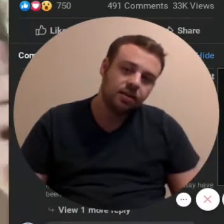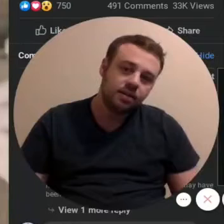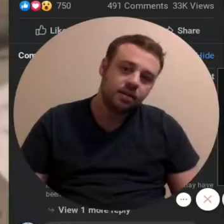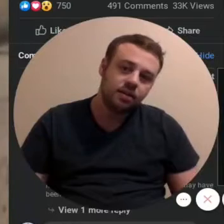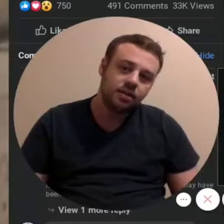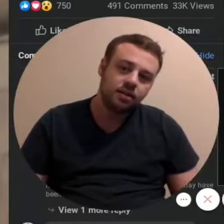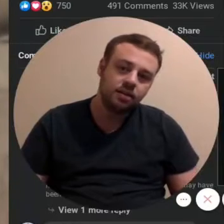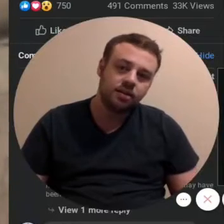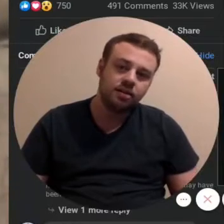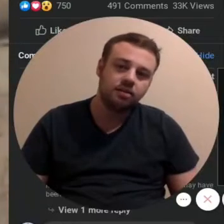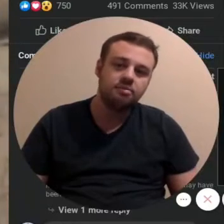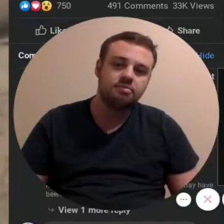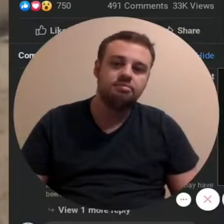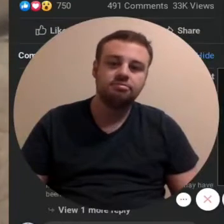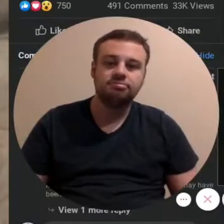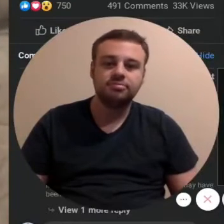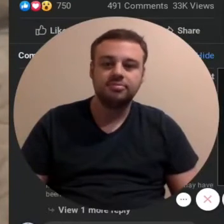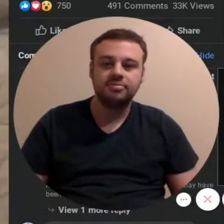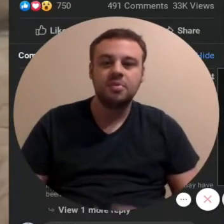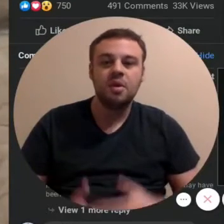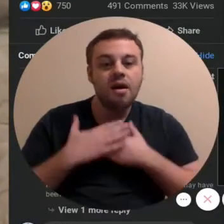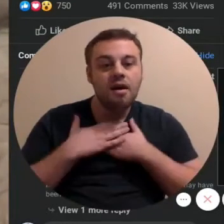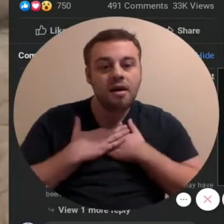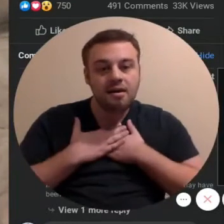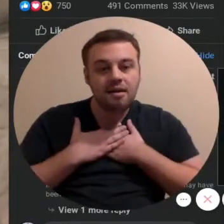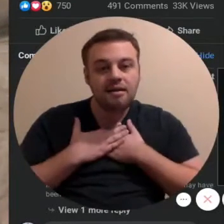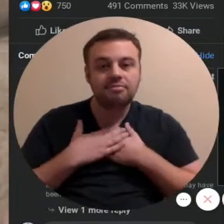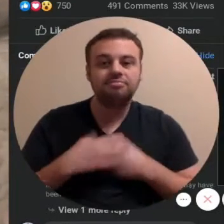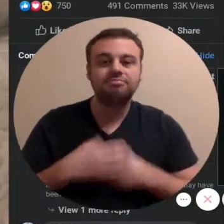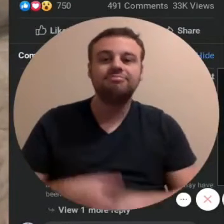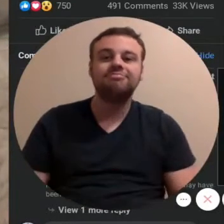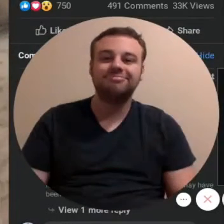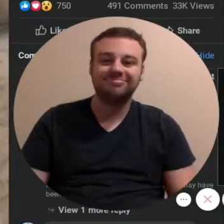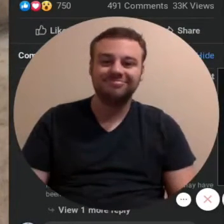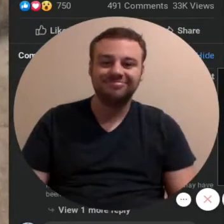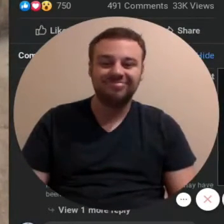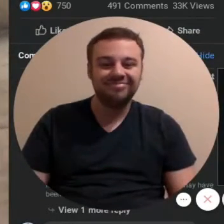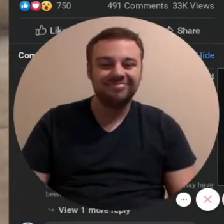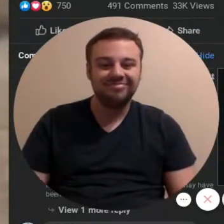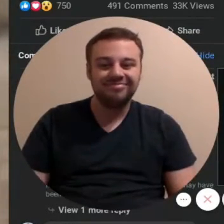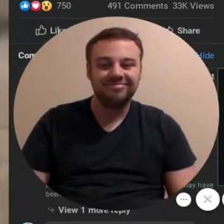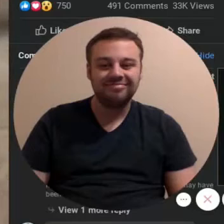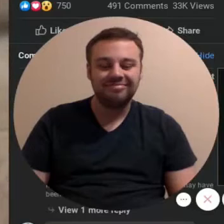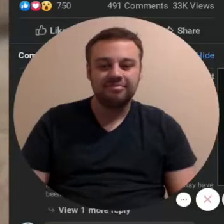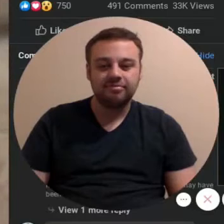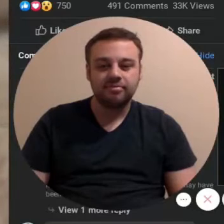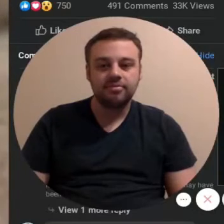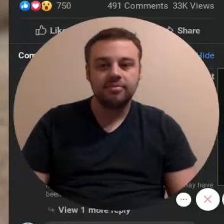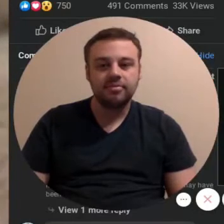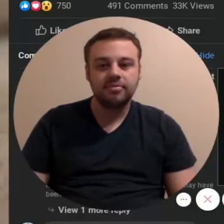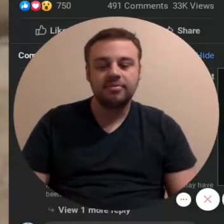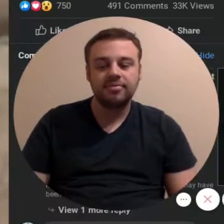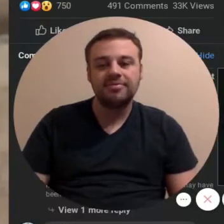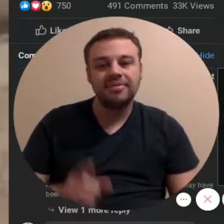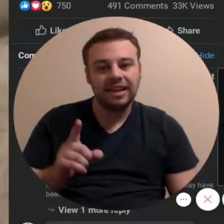Awwwww. Julie: He thinks about it. So I know it looks like he doesn't want the carrot, but he's